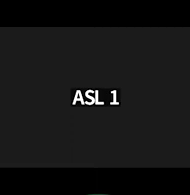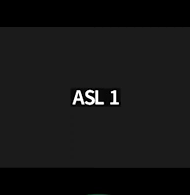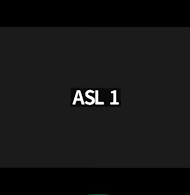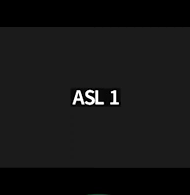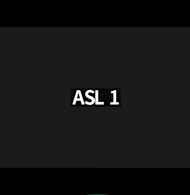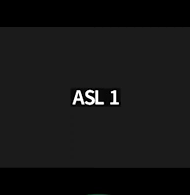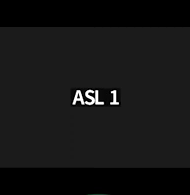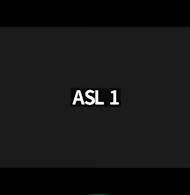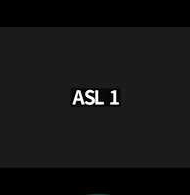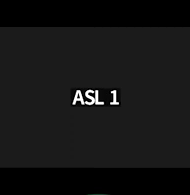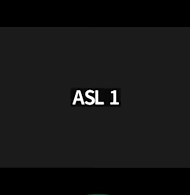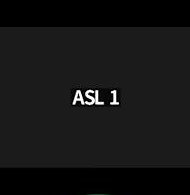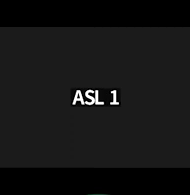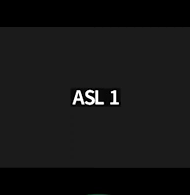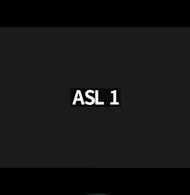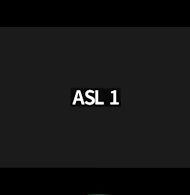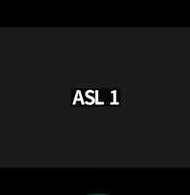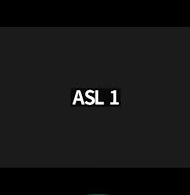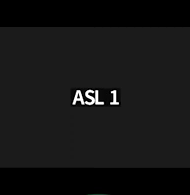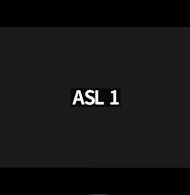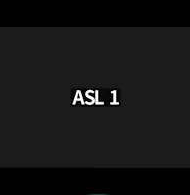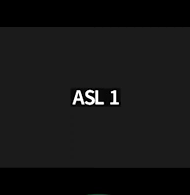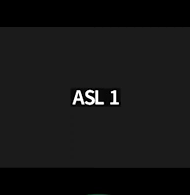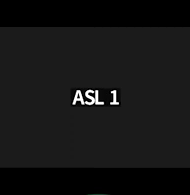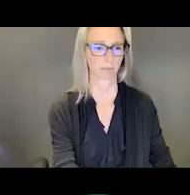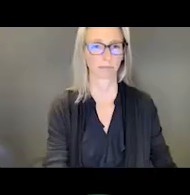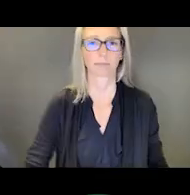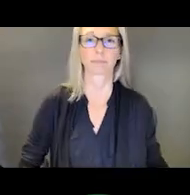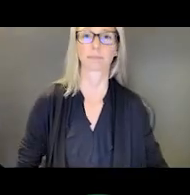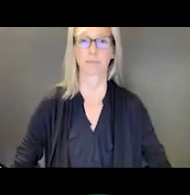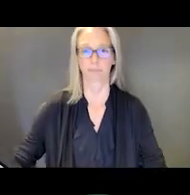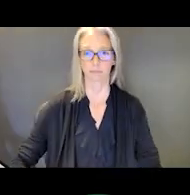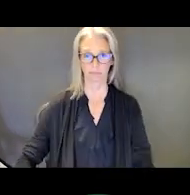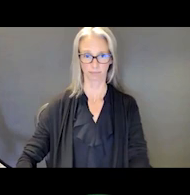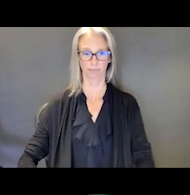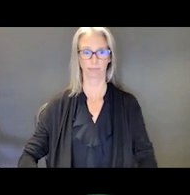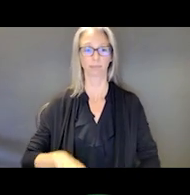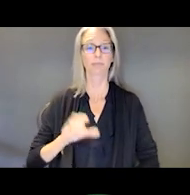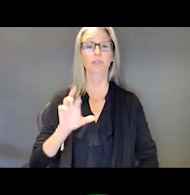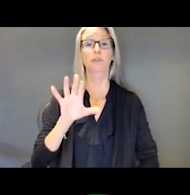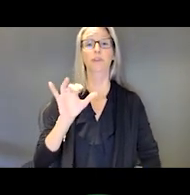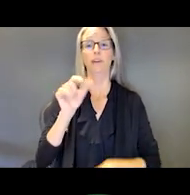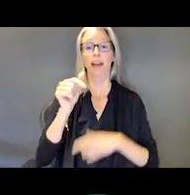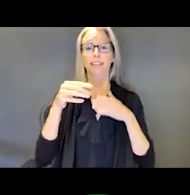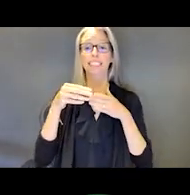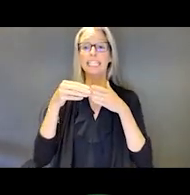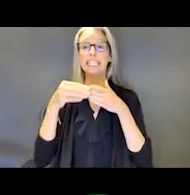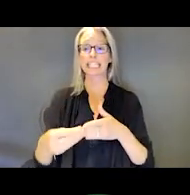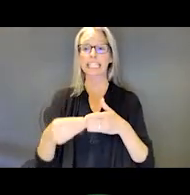Craig works for VC Parks and runs the Capitol Infrastructure Program. In the northwest corner of the province.